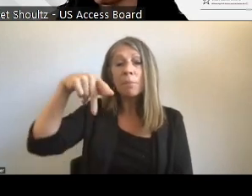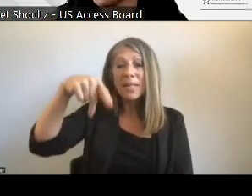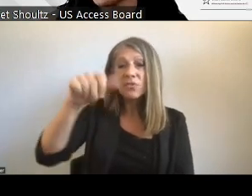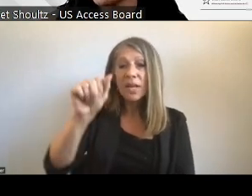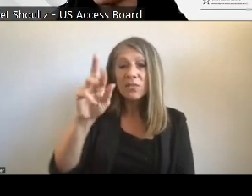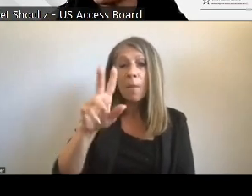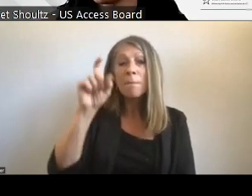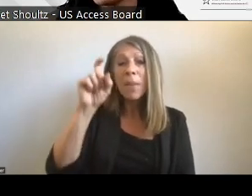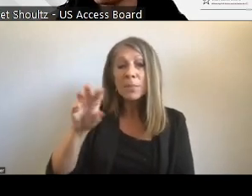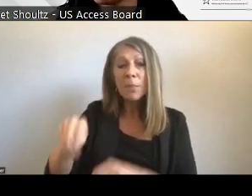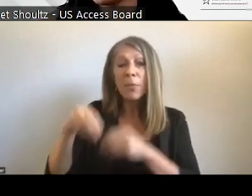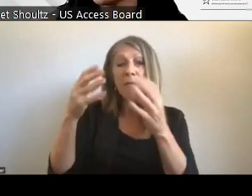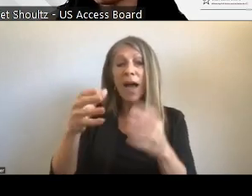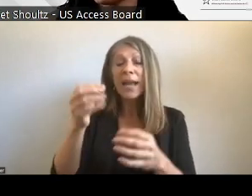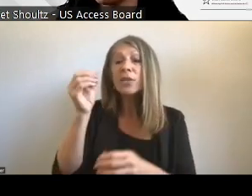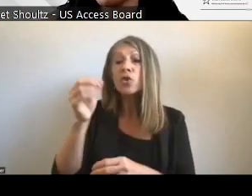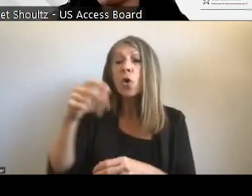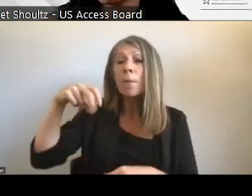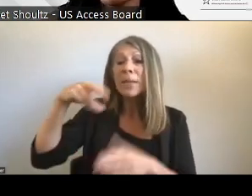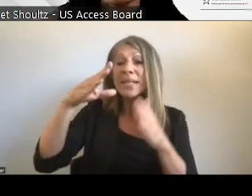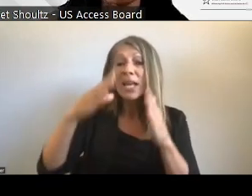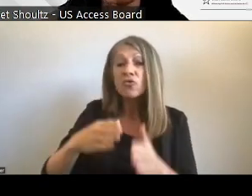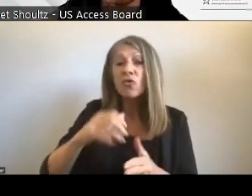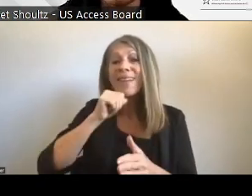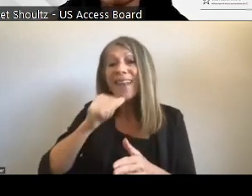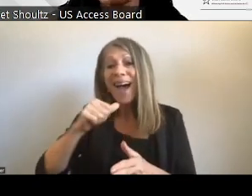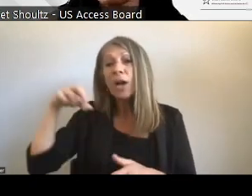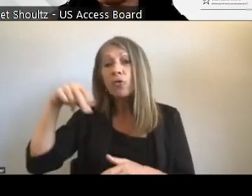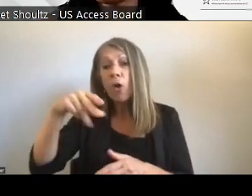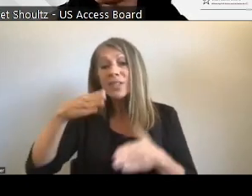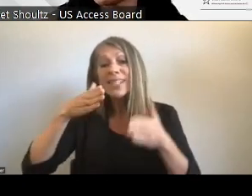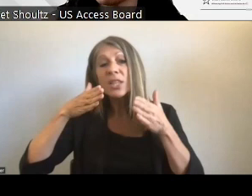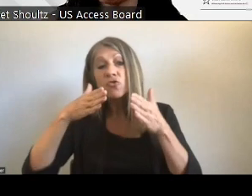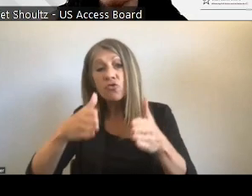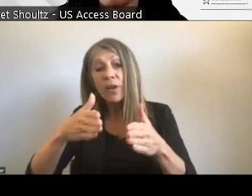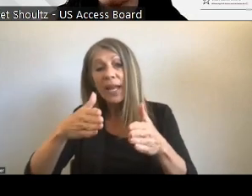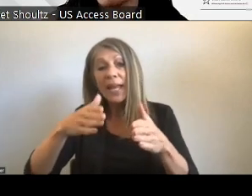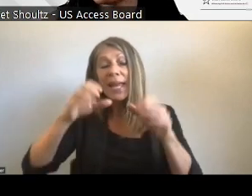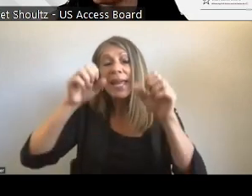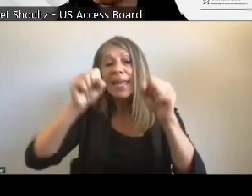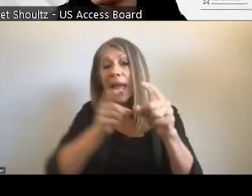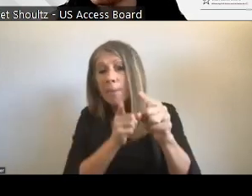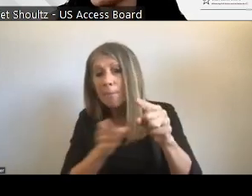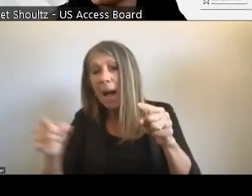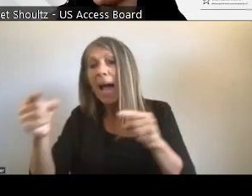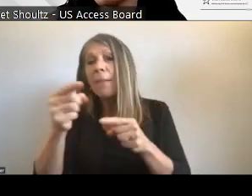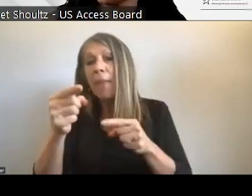be provided so that a pedestrian not crossing the street may bypass the blended transition.